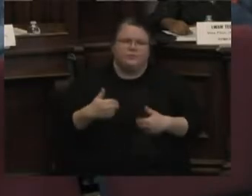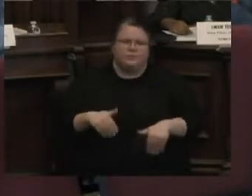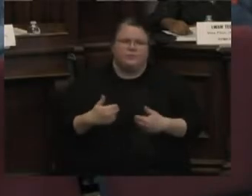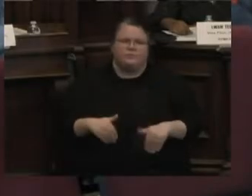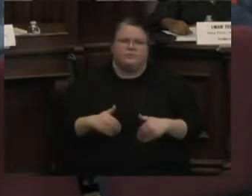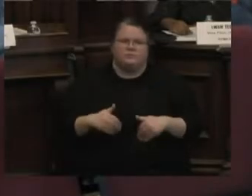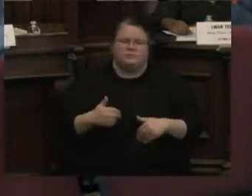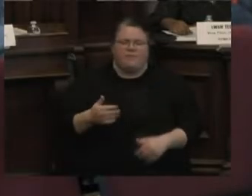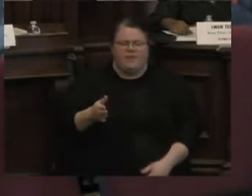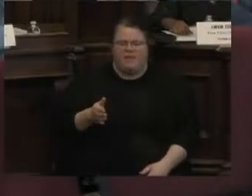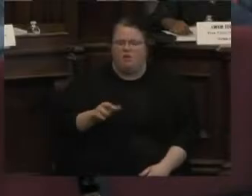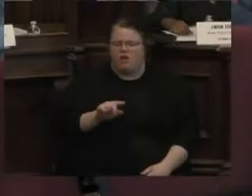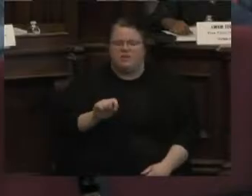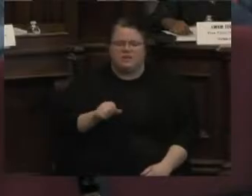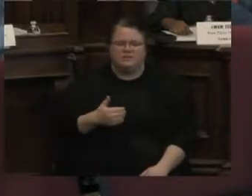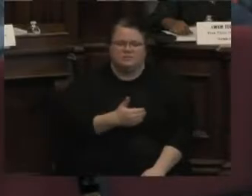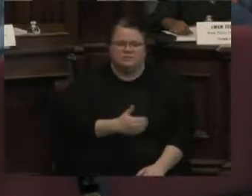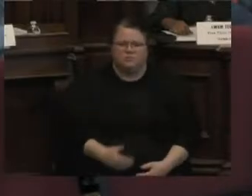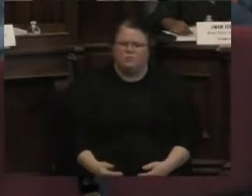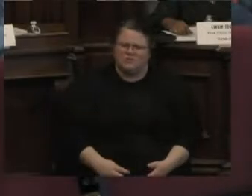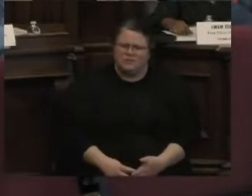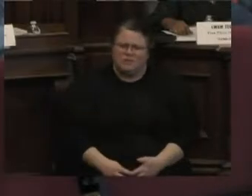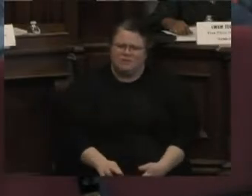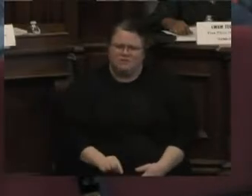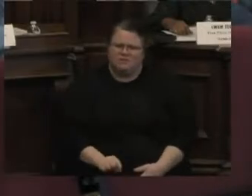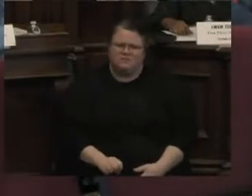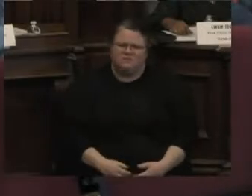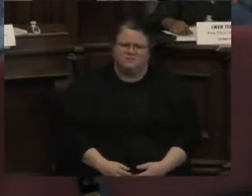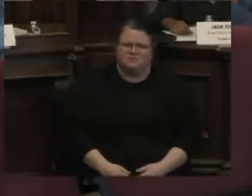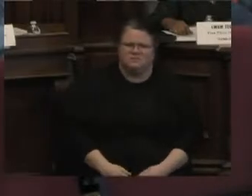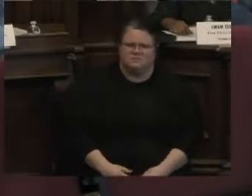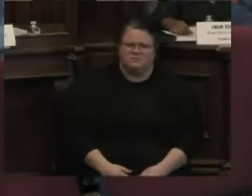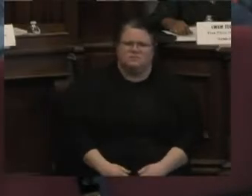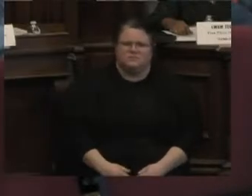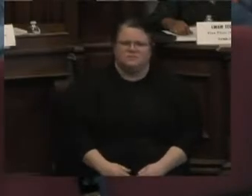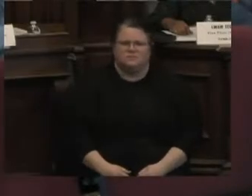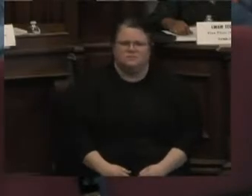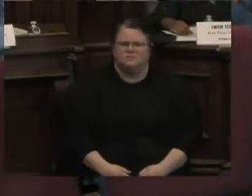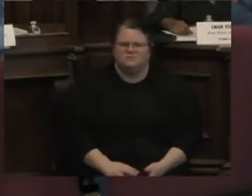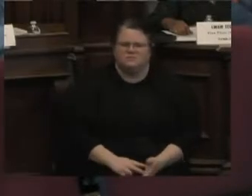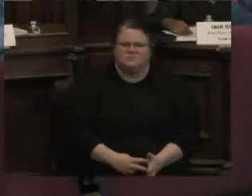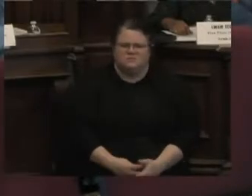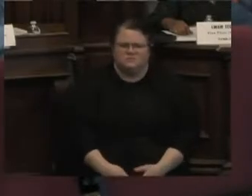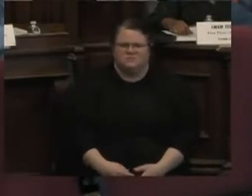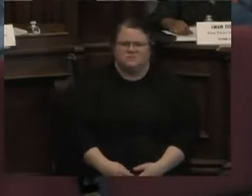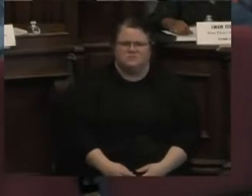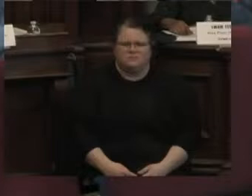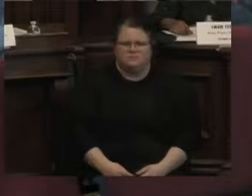a long trip to get there that that will be powerful to, to be